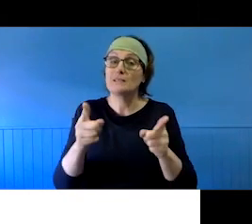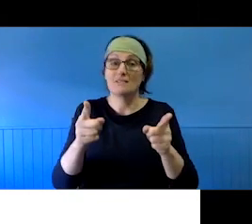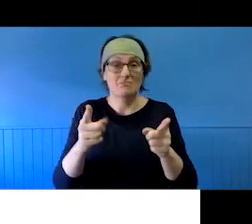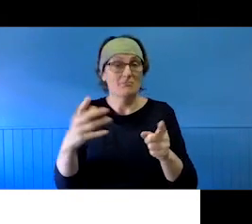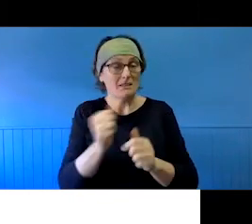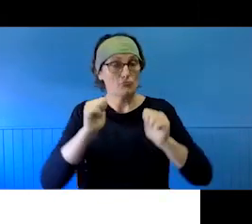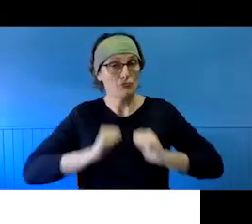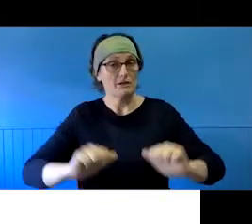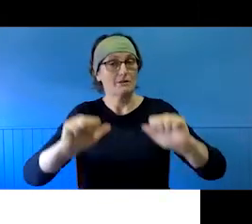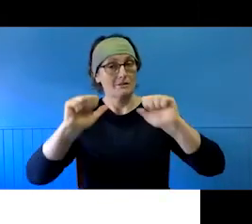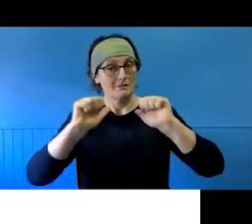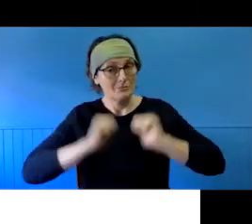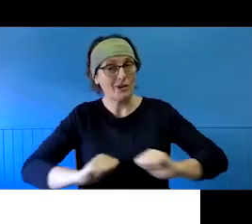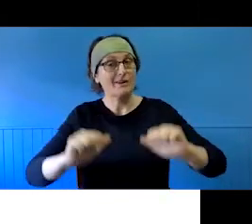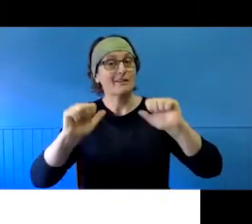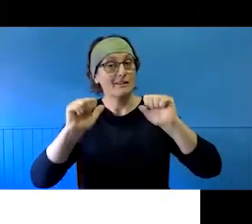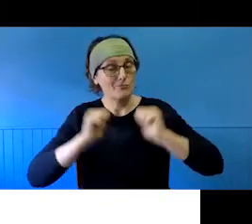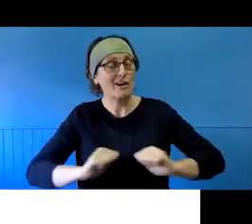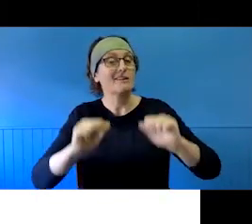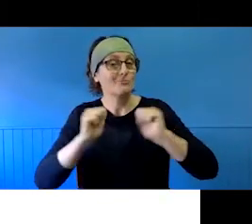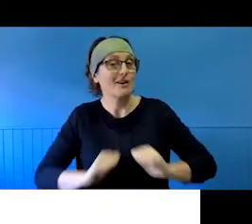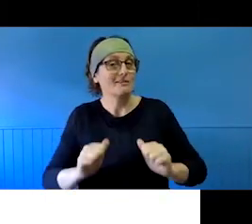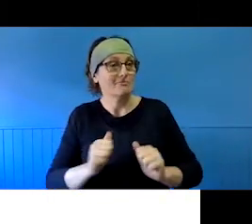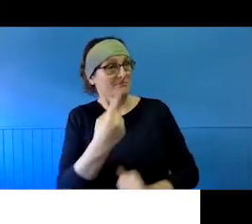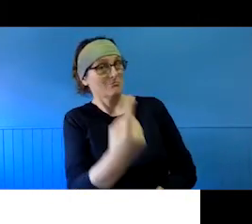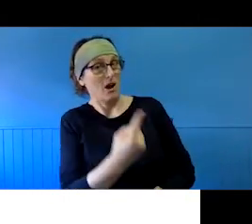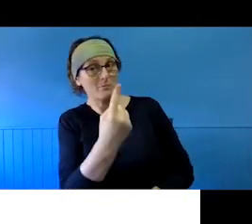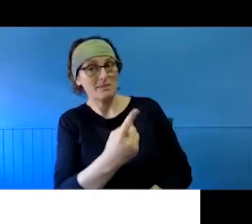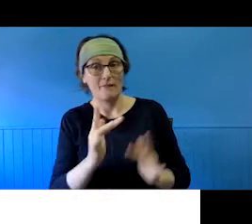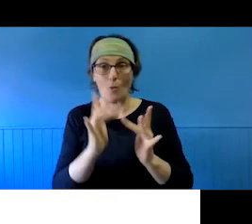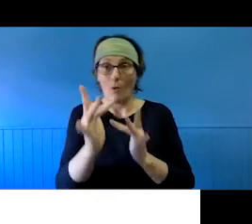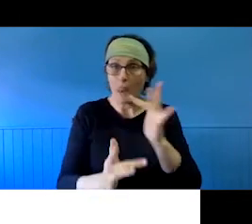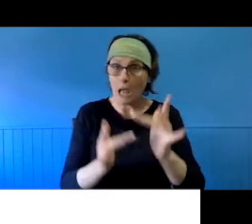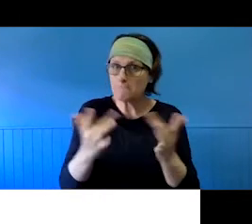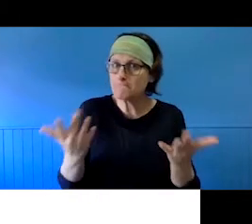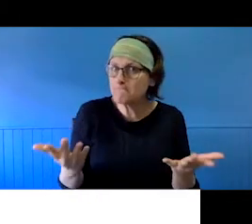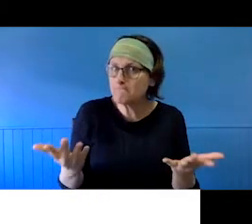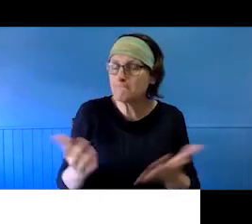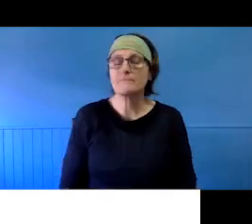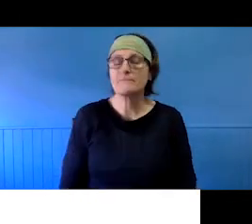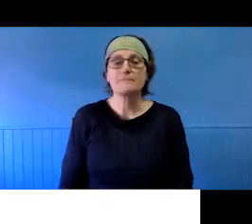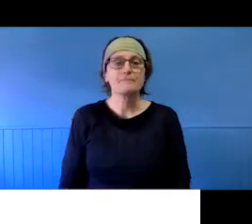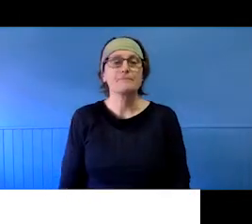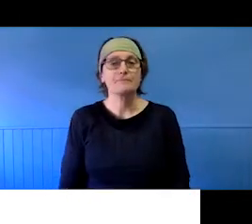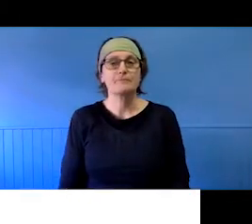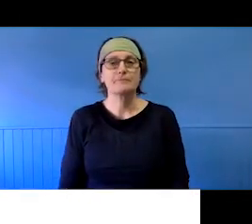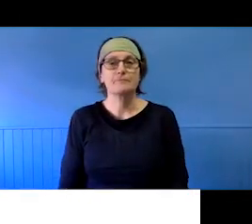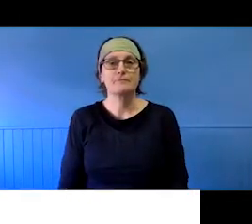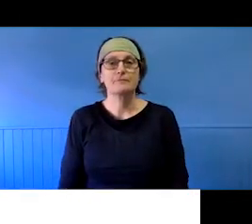subject. As we look and move forward into the presence in online